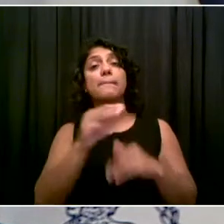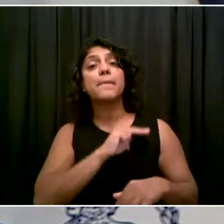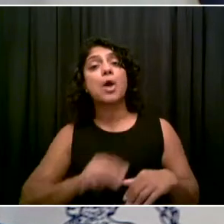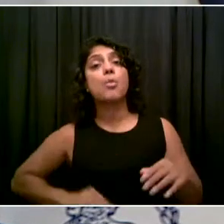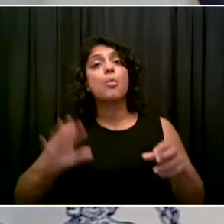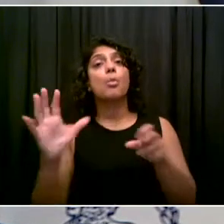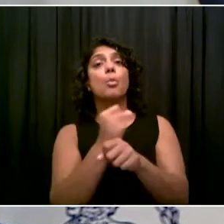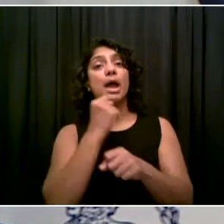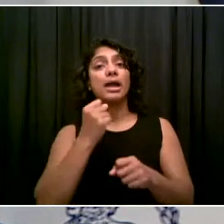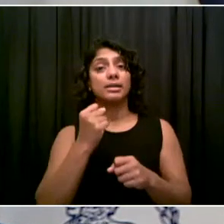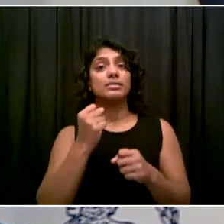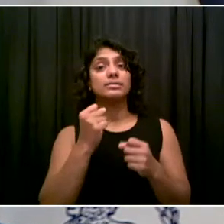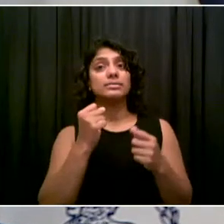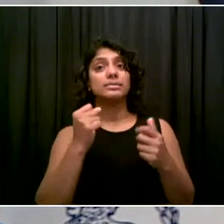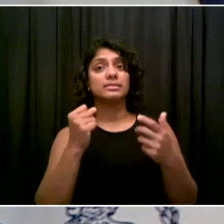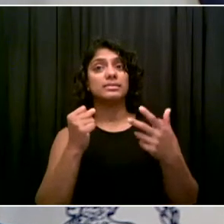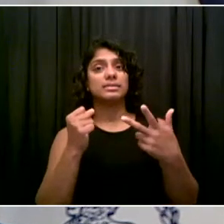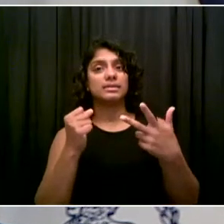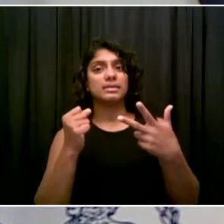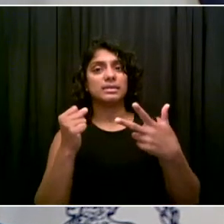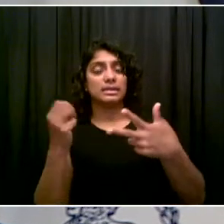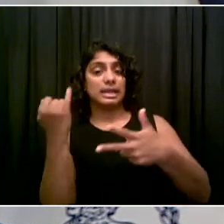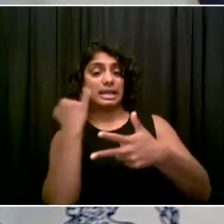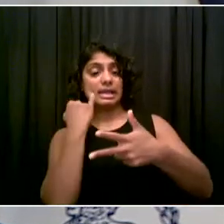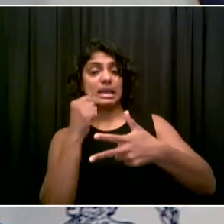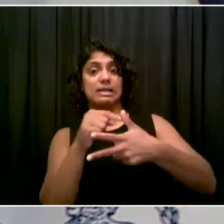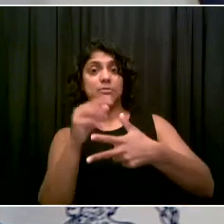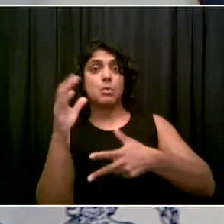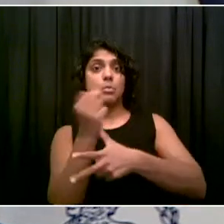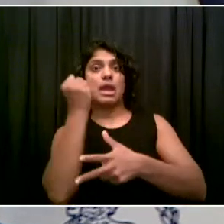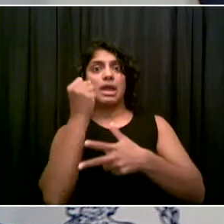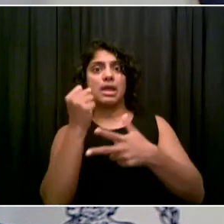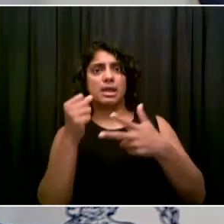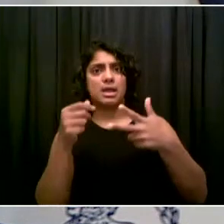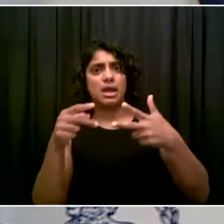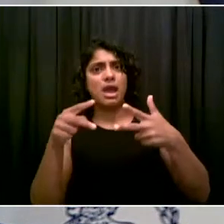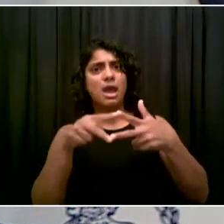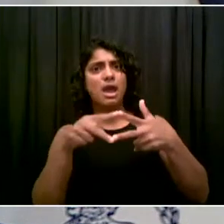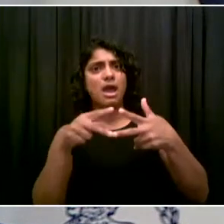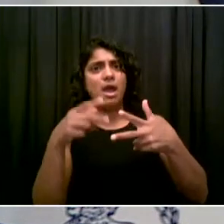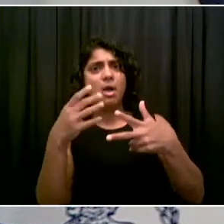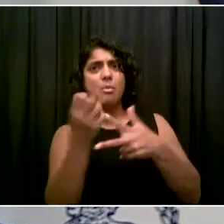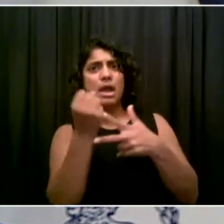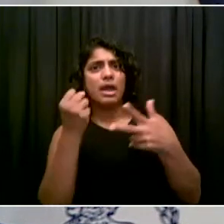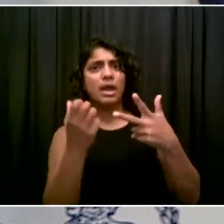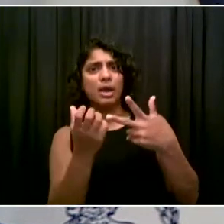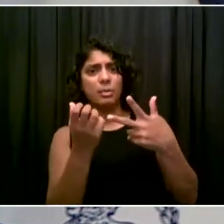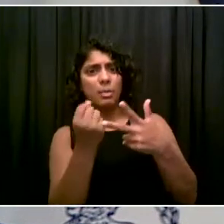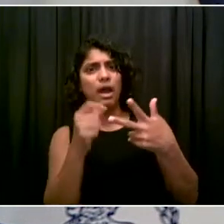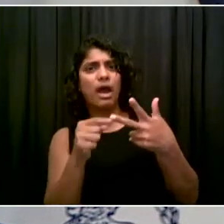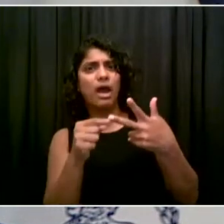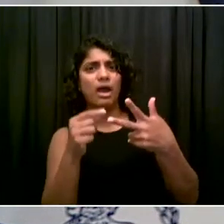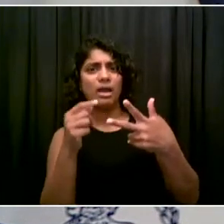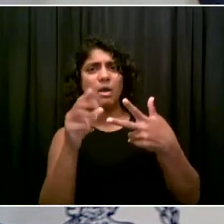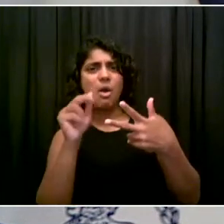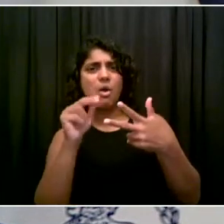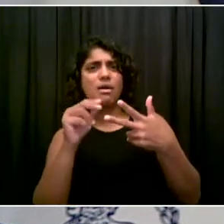CHALLENGES I THINK FOR WHOEVER WINS BECAUSE OF HOW CLOSE THINGS ARE. I WAS WONDERING IF YOU COULD TALK ABOUT THAT AND TALK ABOUT WHAT SOME OF